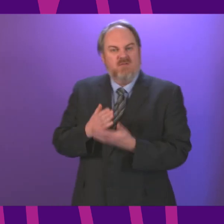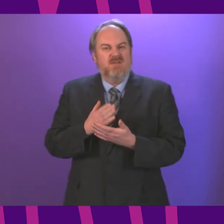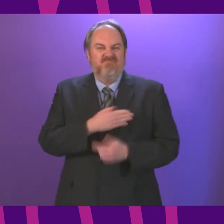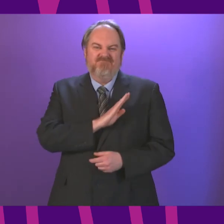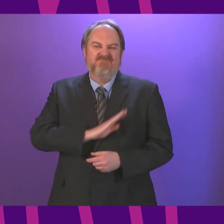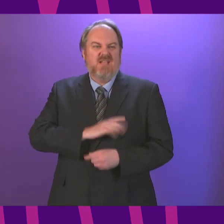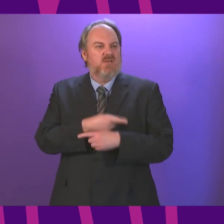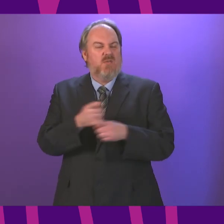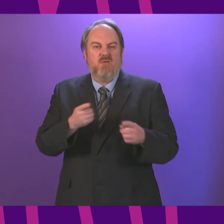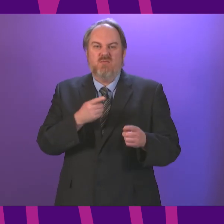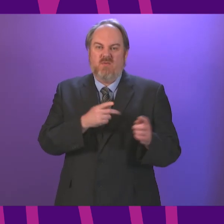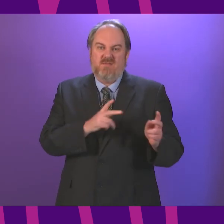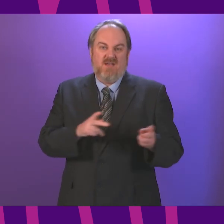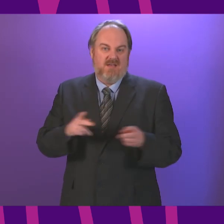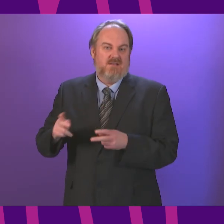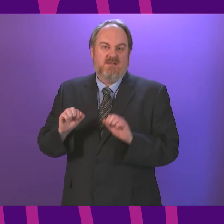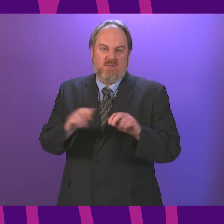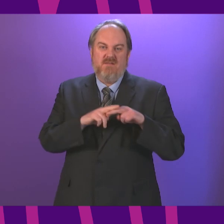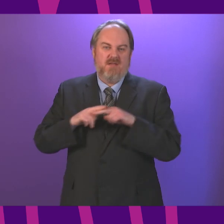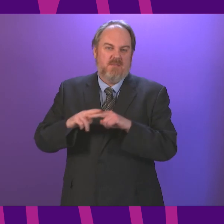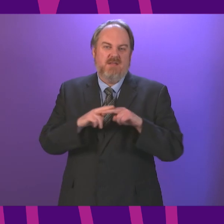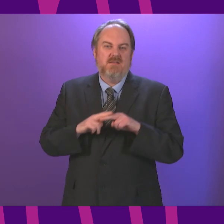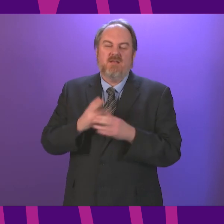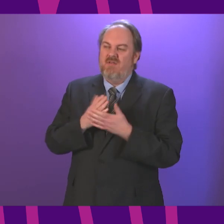the pandemic, and my most grateful thanks to all those who are working on the front line.